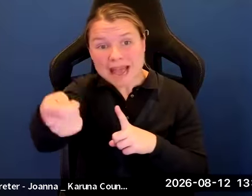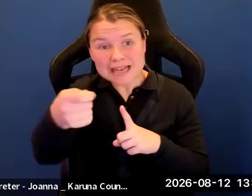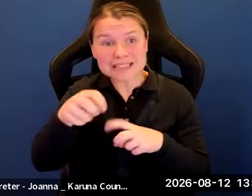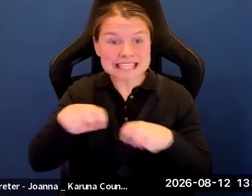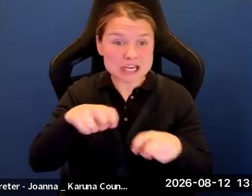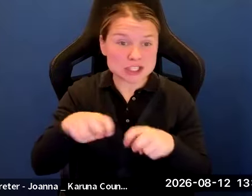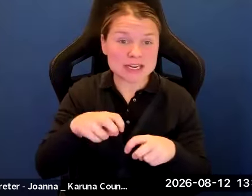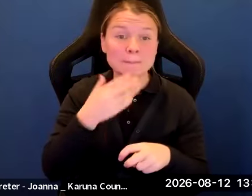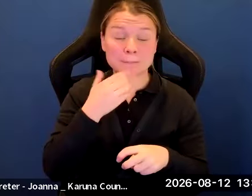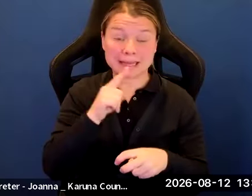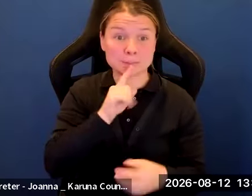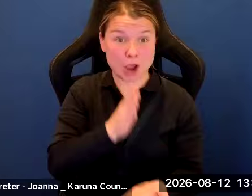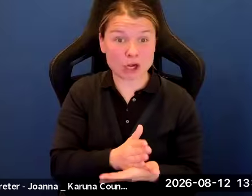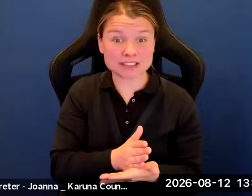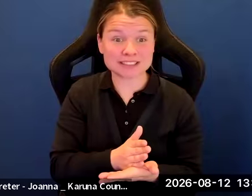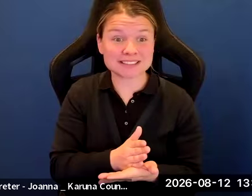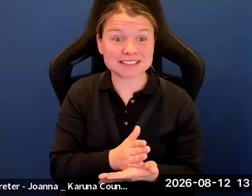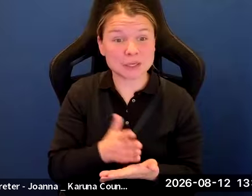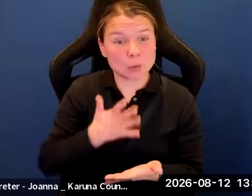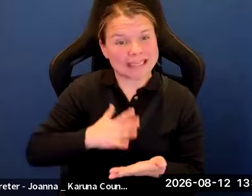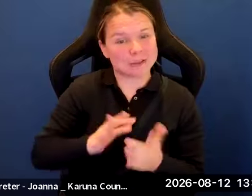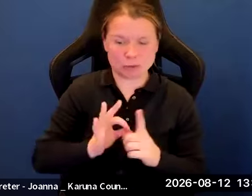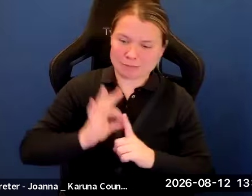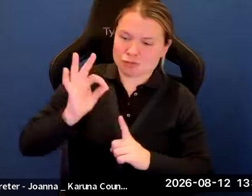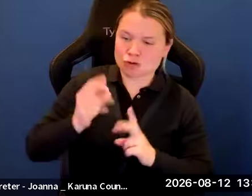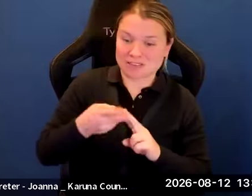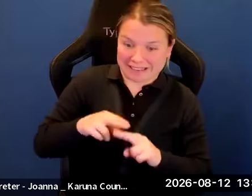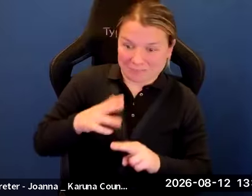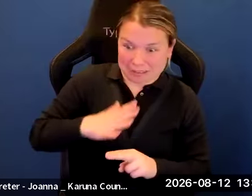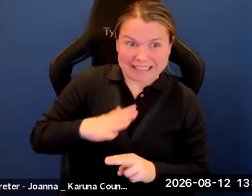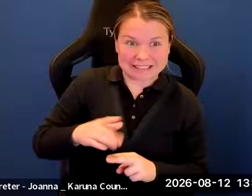to an event feedback form, please let us know if there's